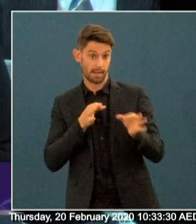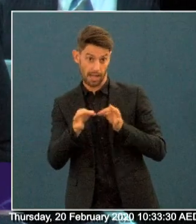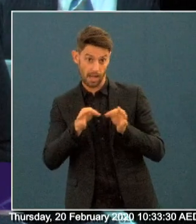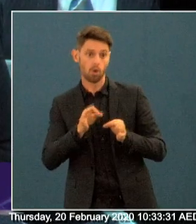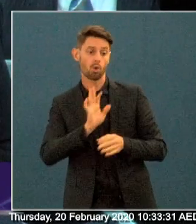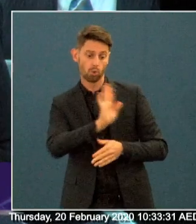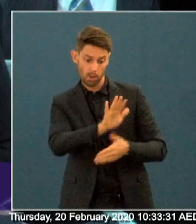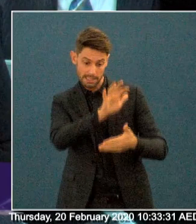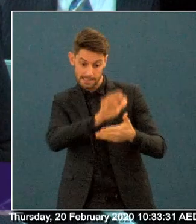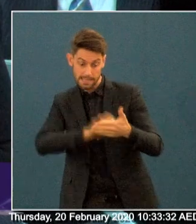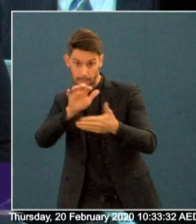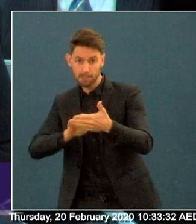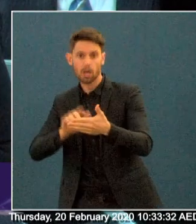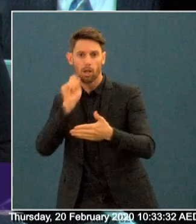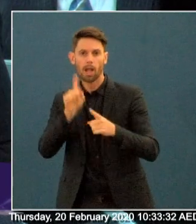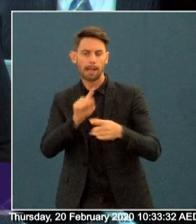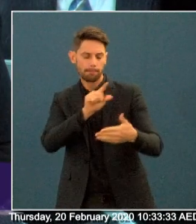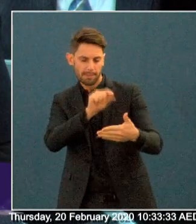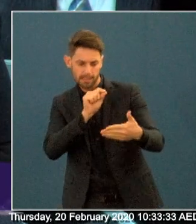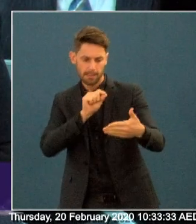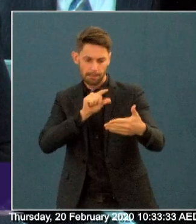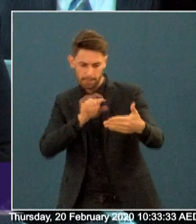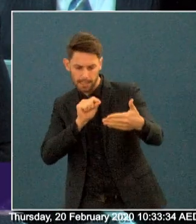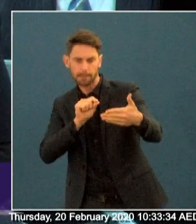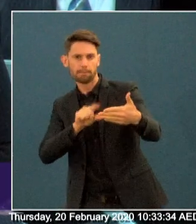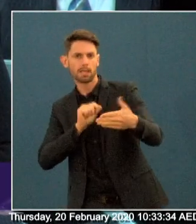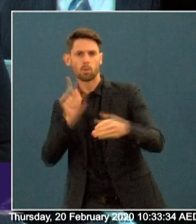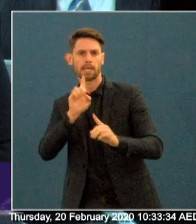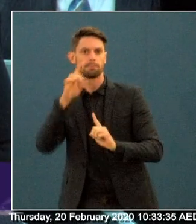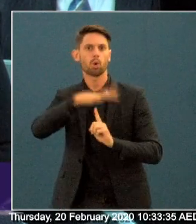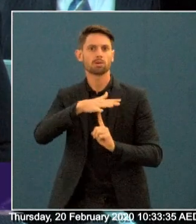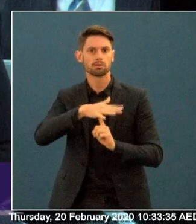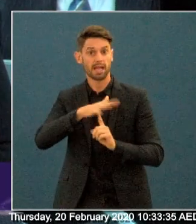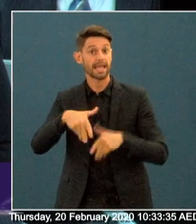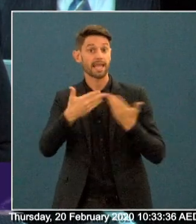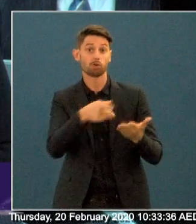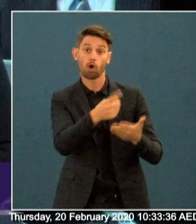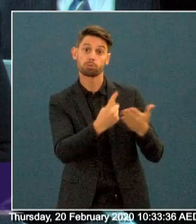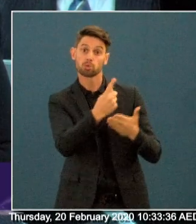and stop off at each point in terms of each particular issue and have a discussion about that.